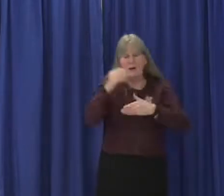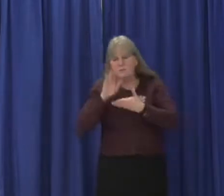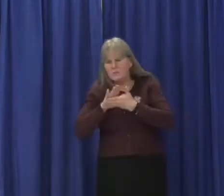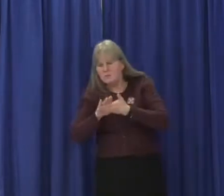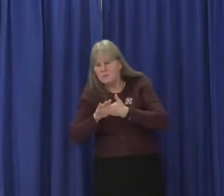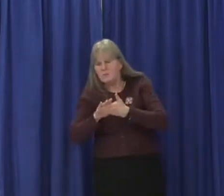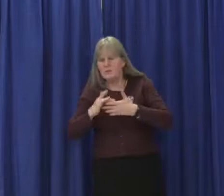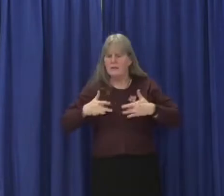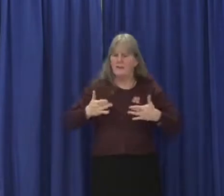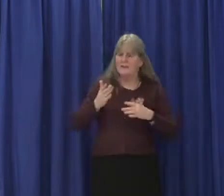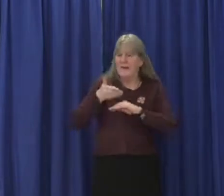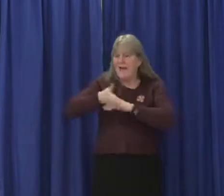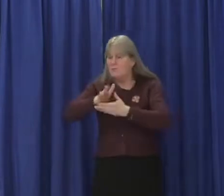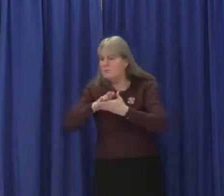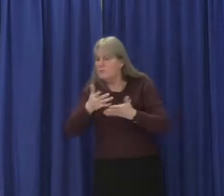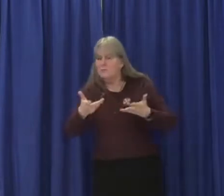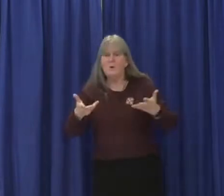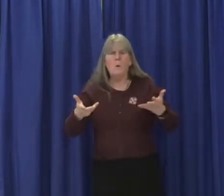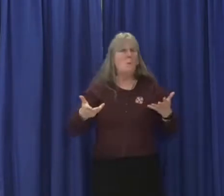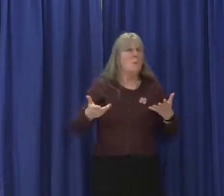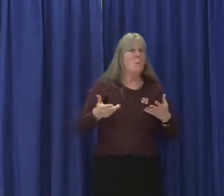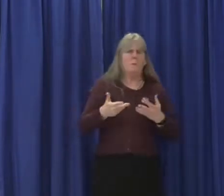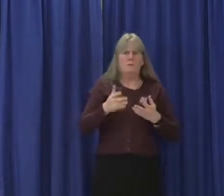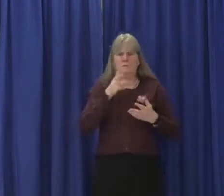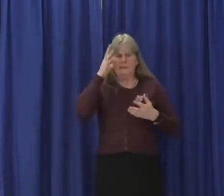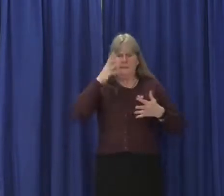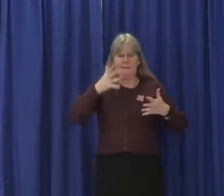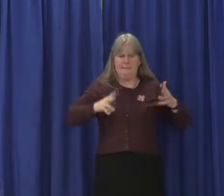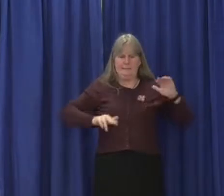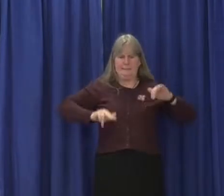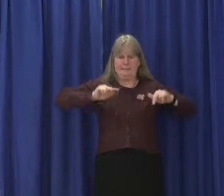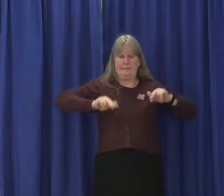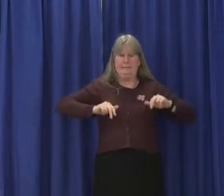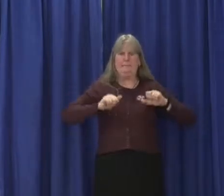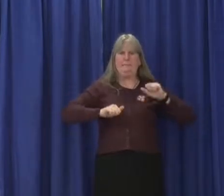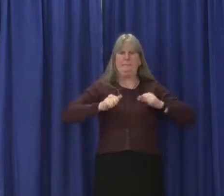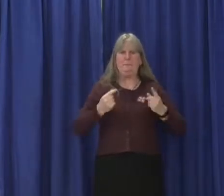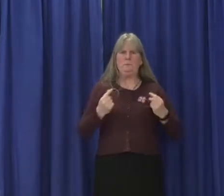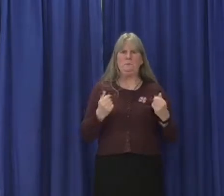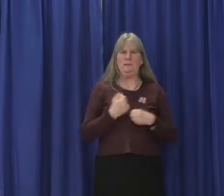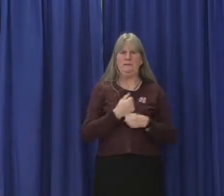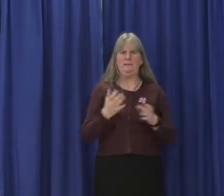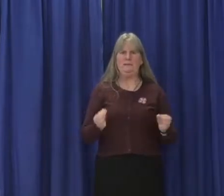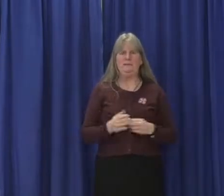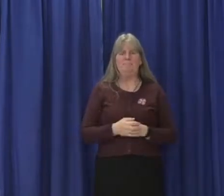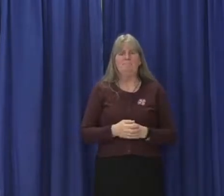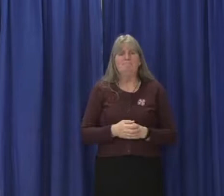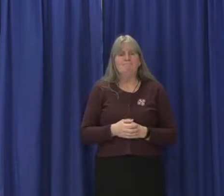understand that-- um, that the-- the new variant is here, and it's-- it's-- it's pretty